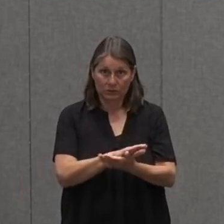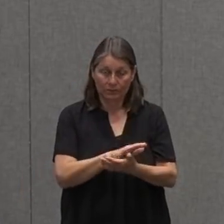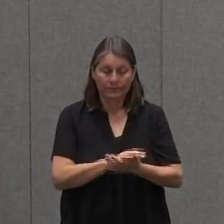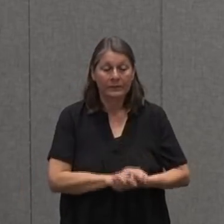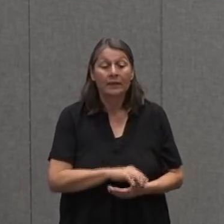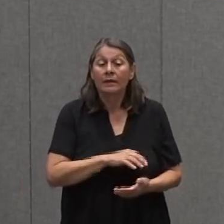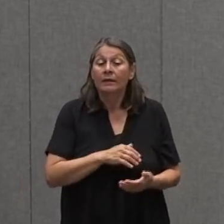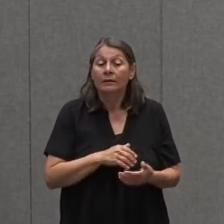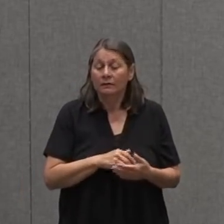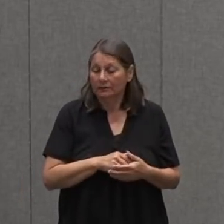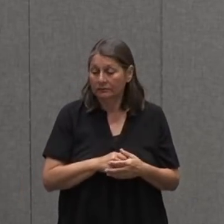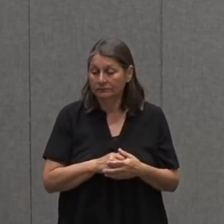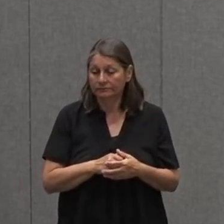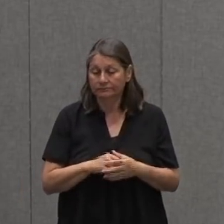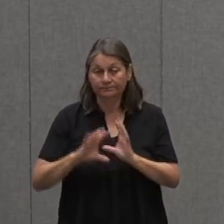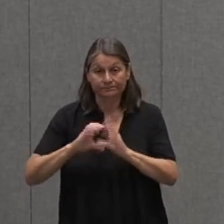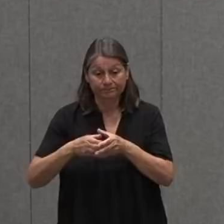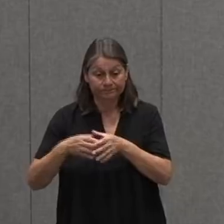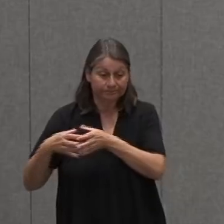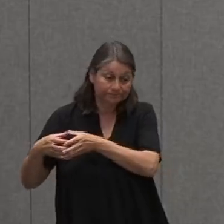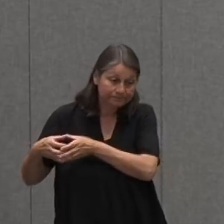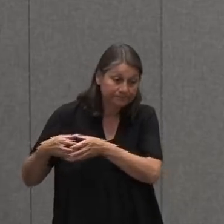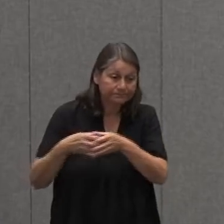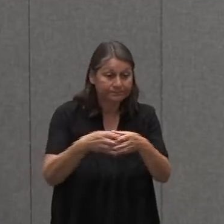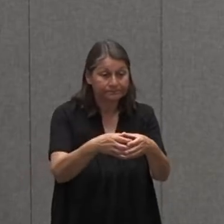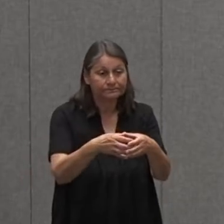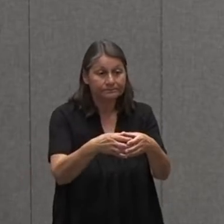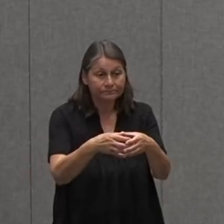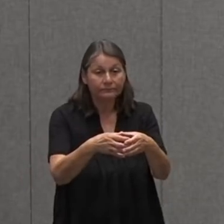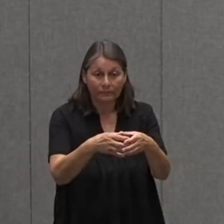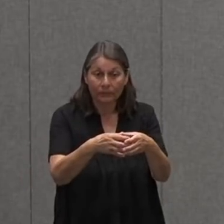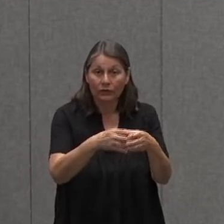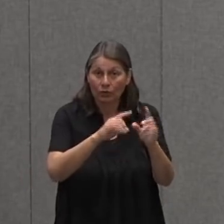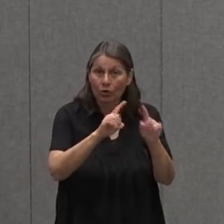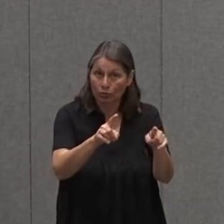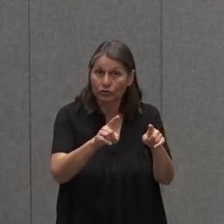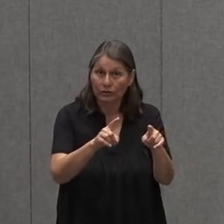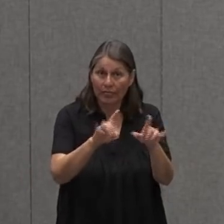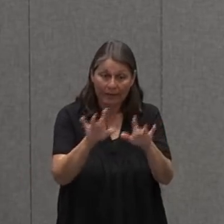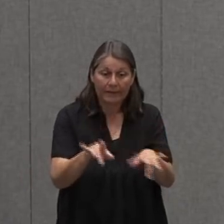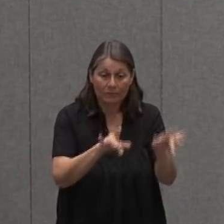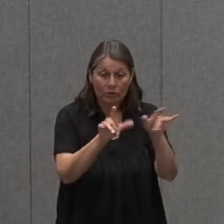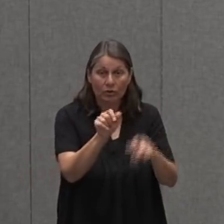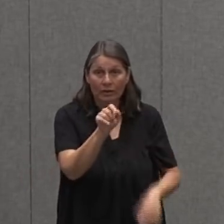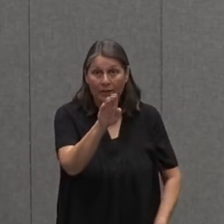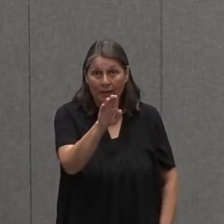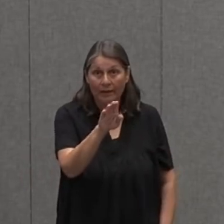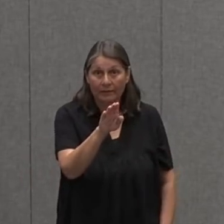But back then we just had a projector that projected whatever was on my computer.